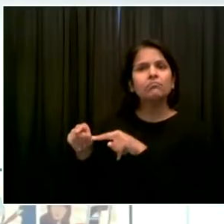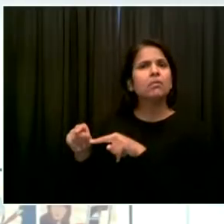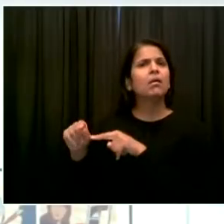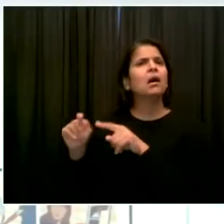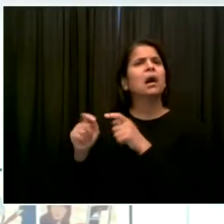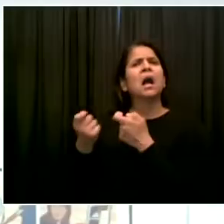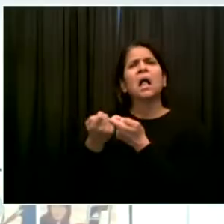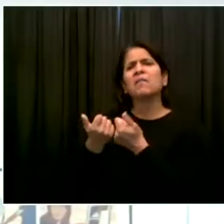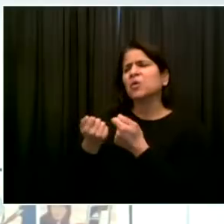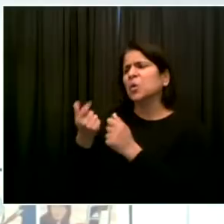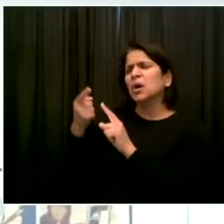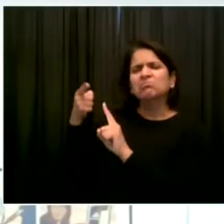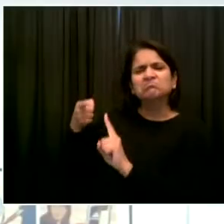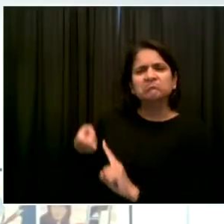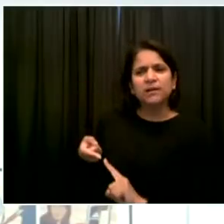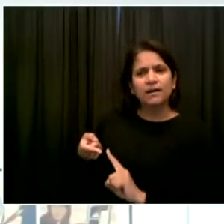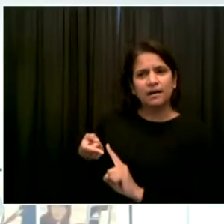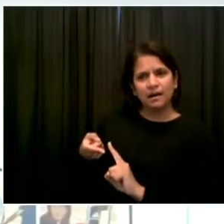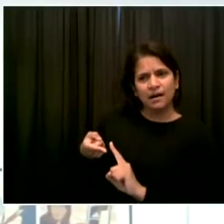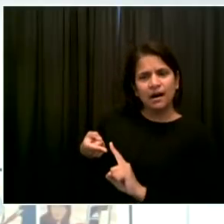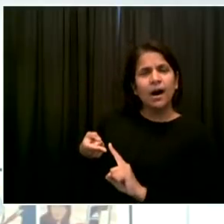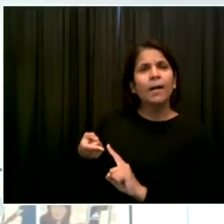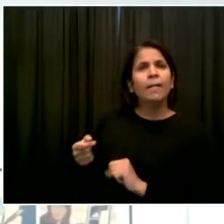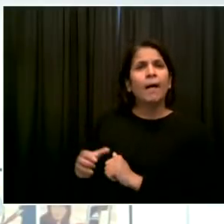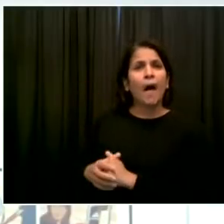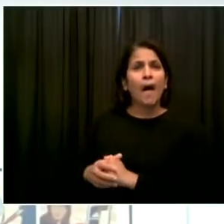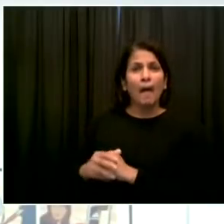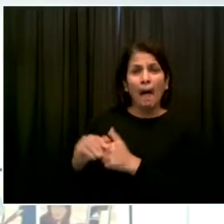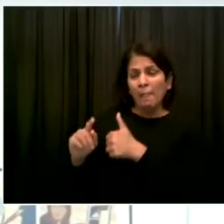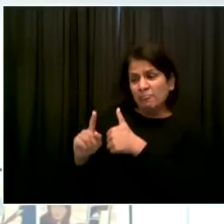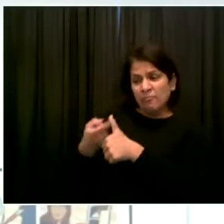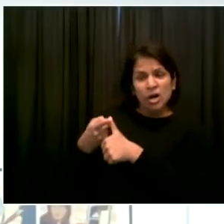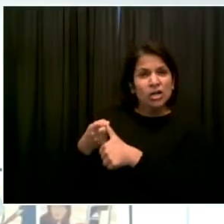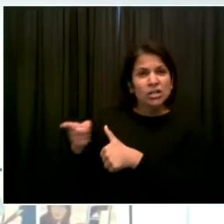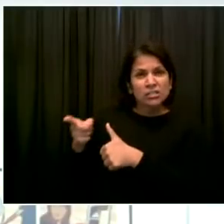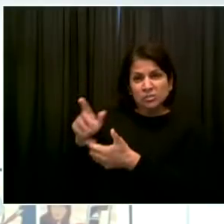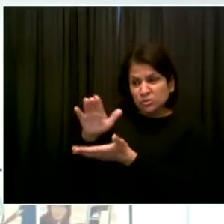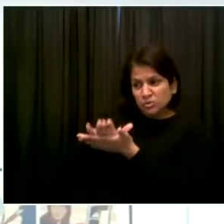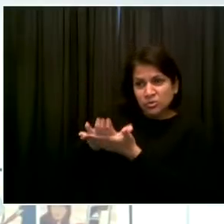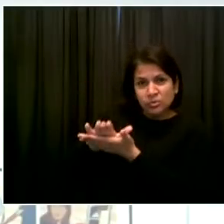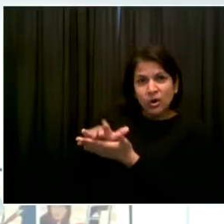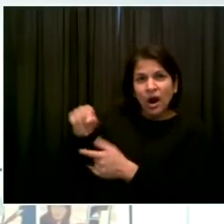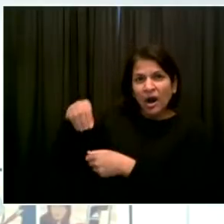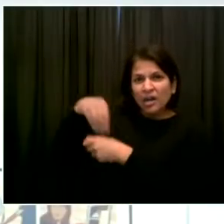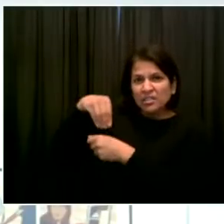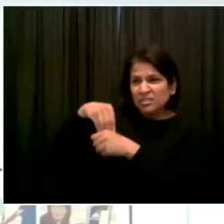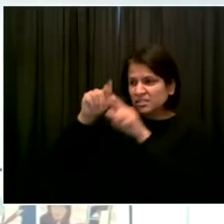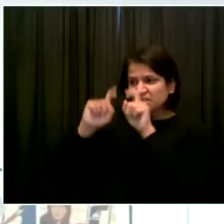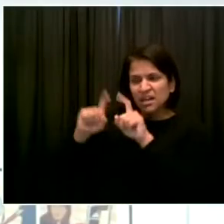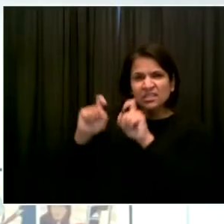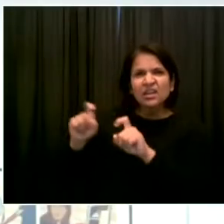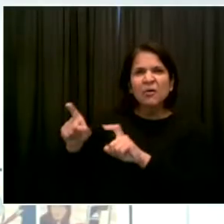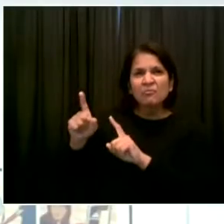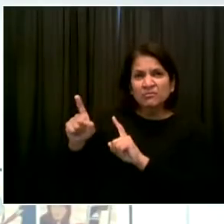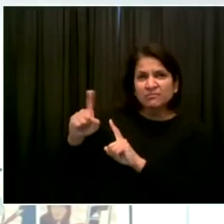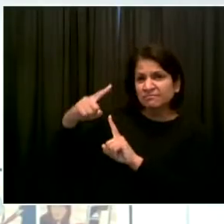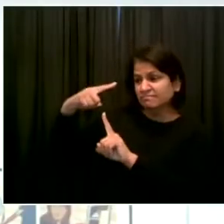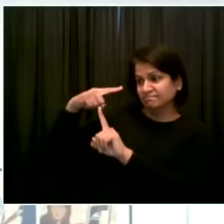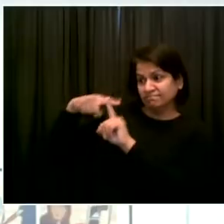WOULD SEE COMMUNITY SPREAD VERY RAPIDLY. HATT IS INDEED WHAT WE ARE SEEING. UBT WHEN IT CEOMS O TSCHOOL TRANSMISSION I WILL GIVE YOU A FEW DATA POINTS THAT HELP US